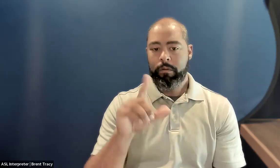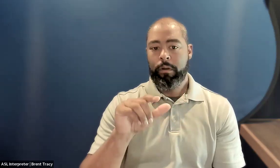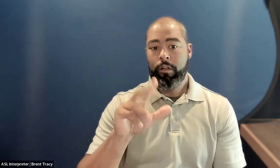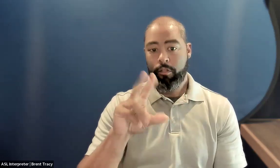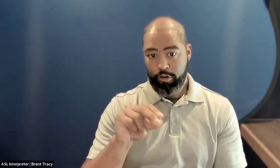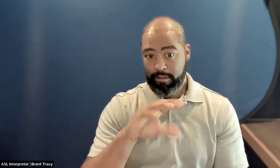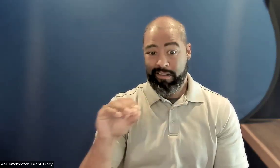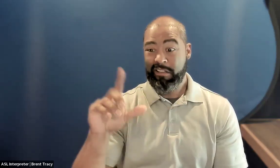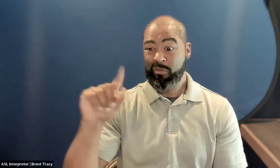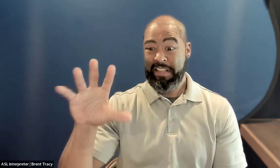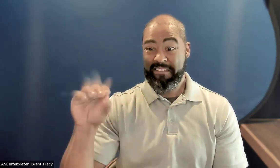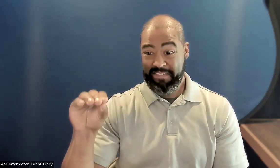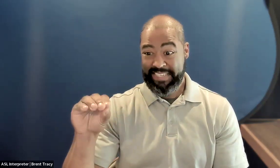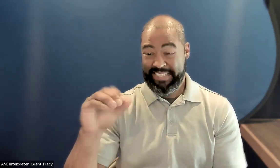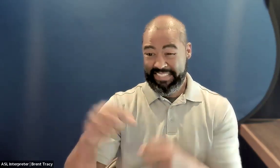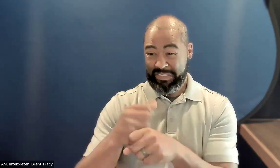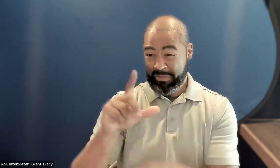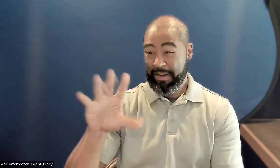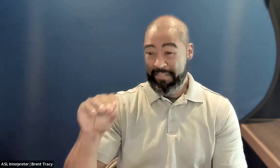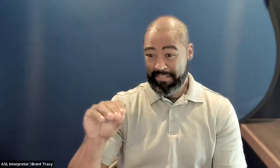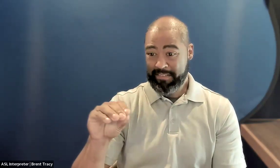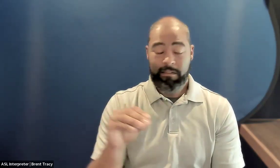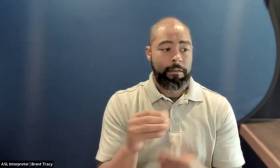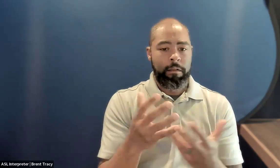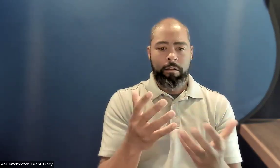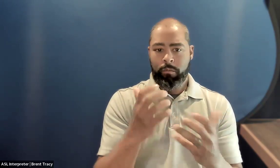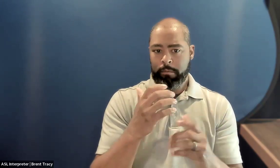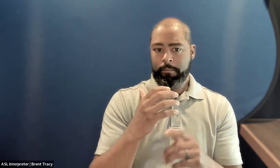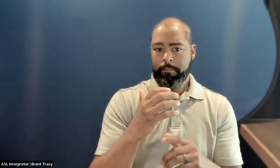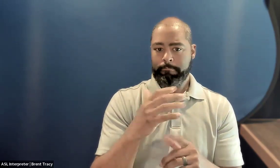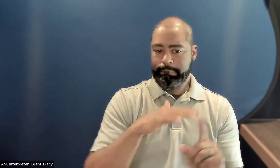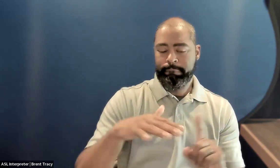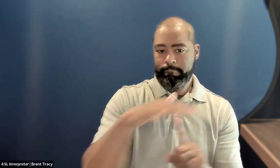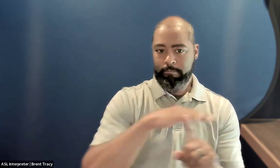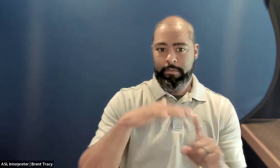now focuses very much on natural and working lands and emphasizes